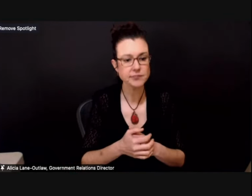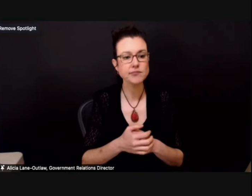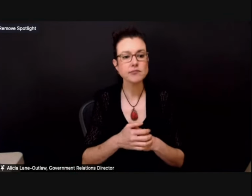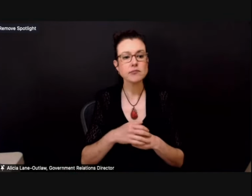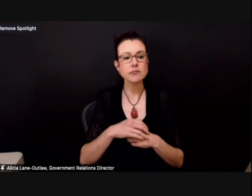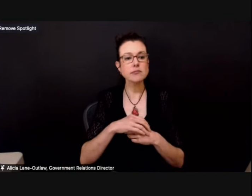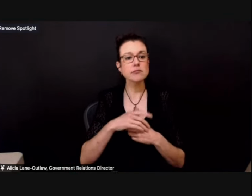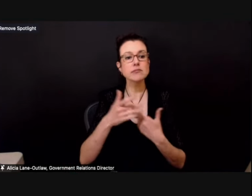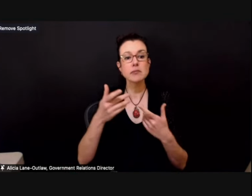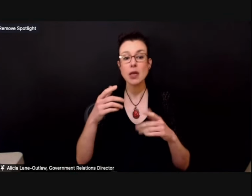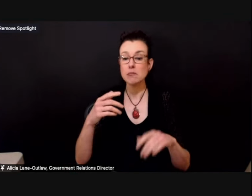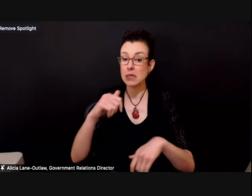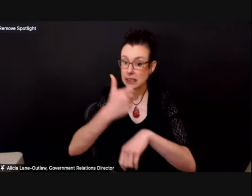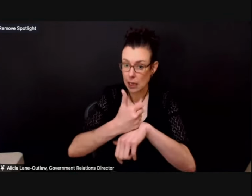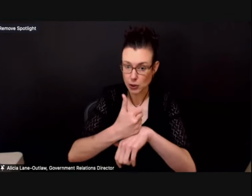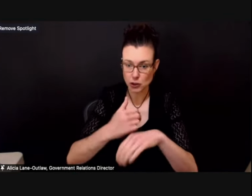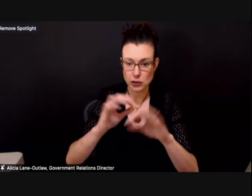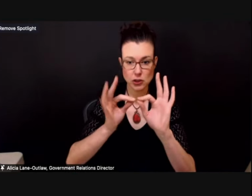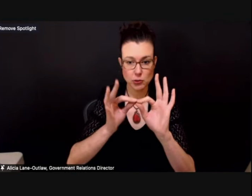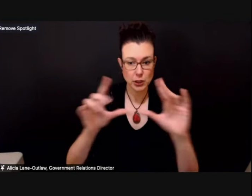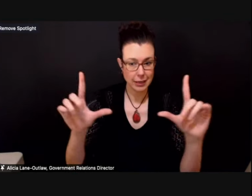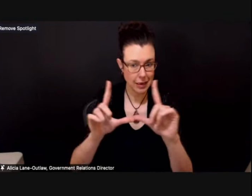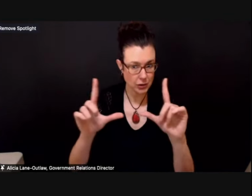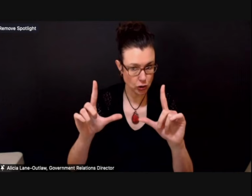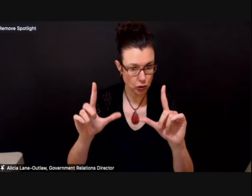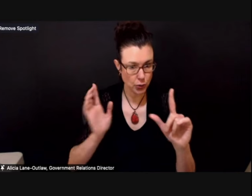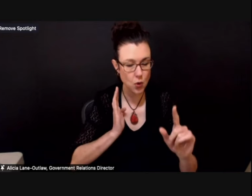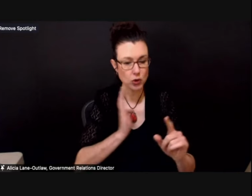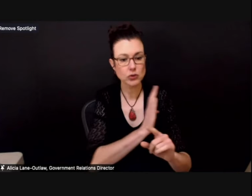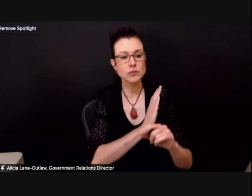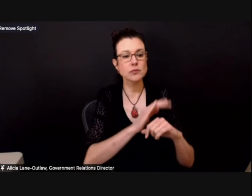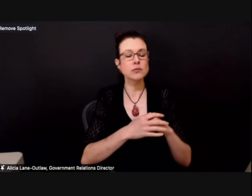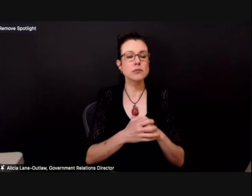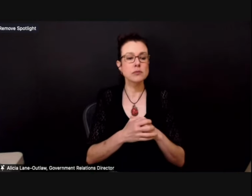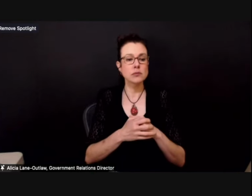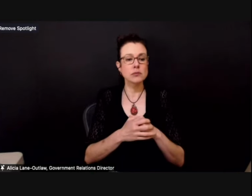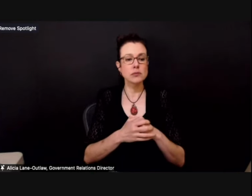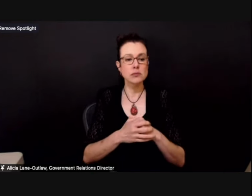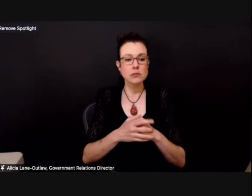Establish Interpreter Licensure Board